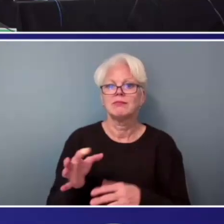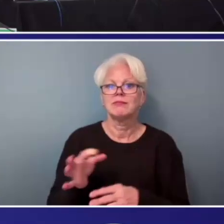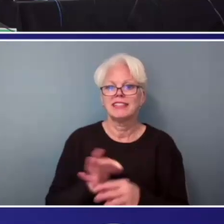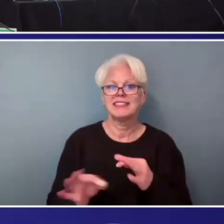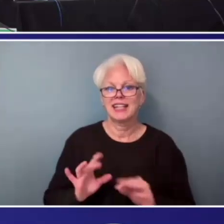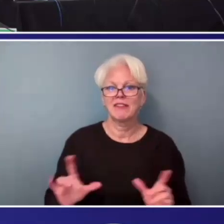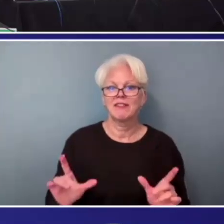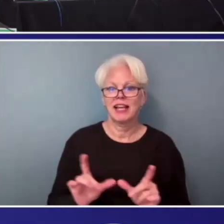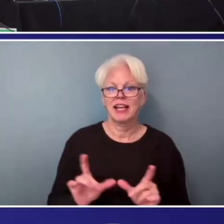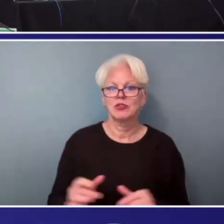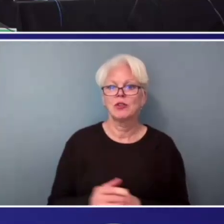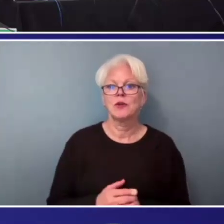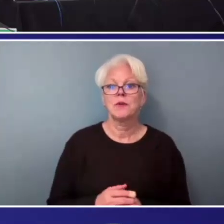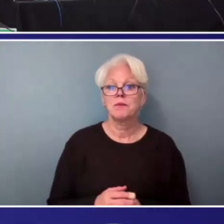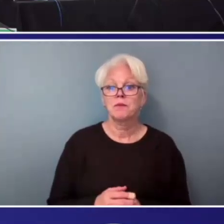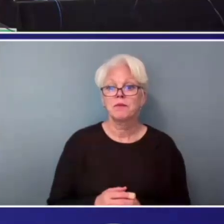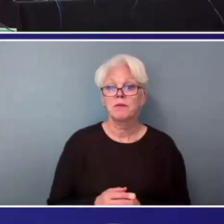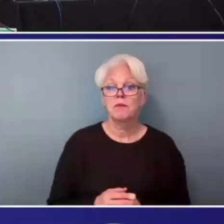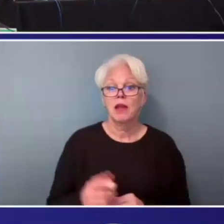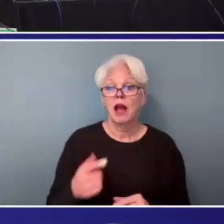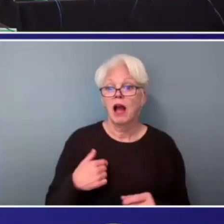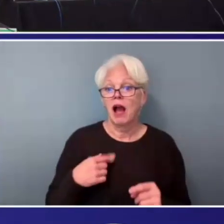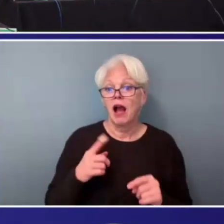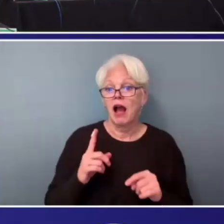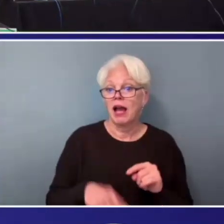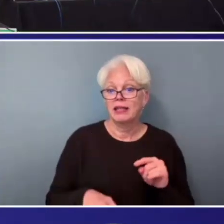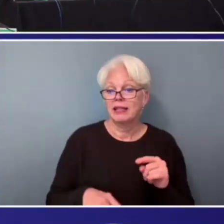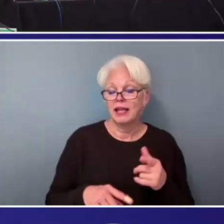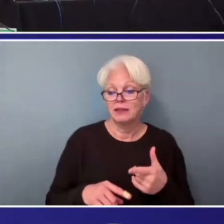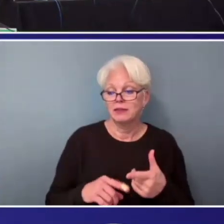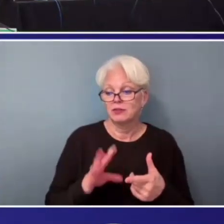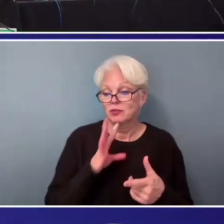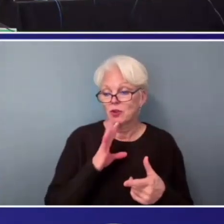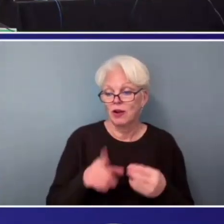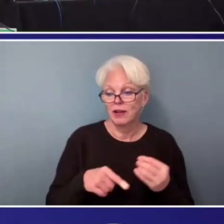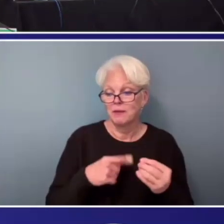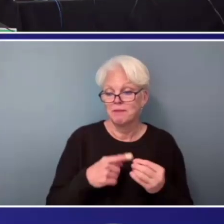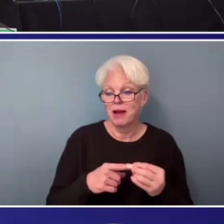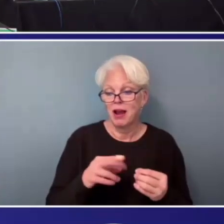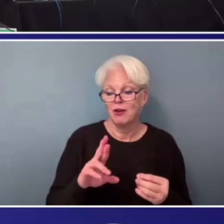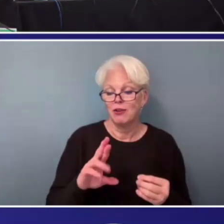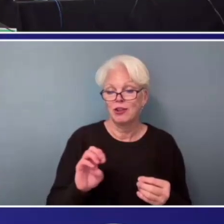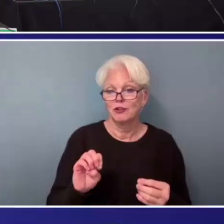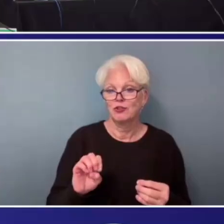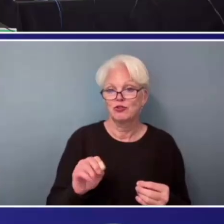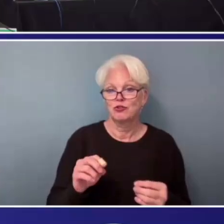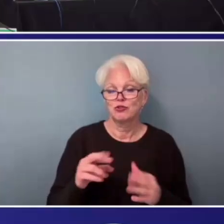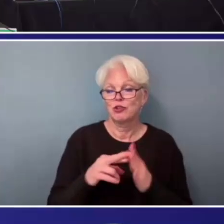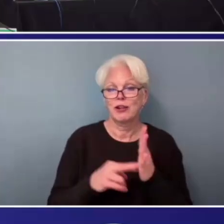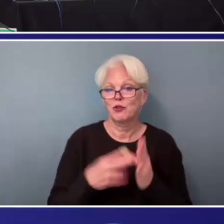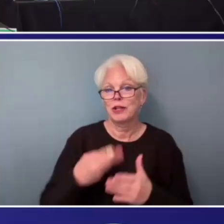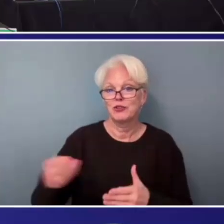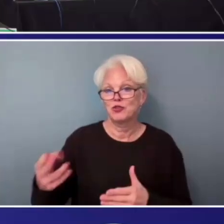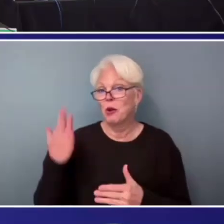I, I can't actually speak in terms of legislative -- or regulatory history to why that strike was made. It wasn't really elaborated at the time.